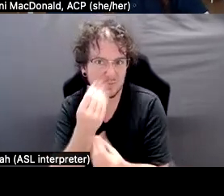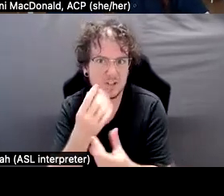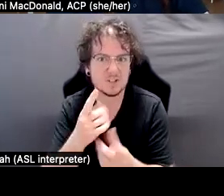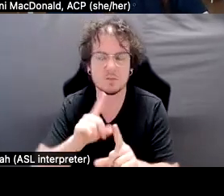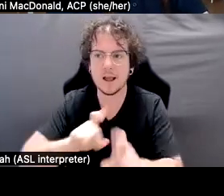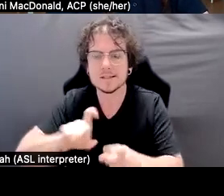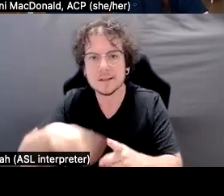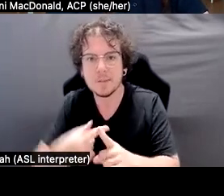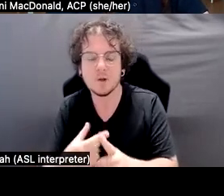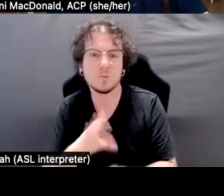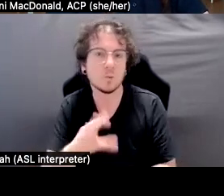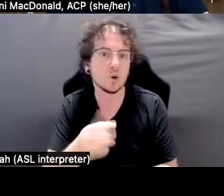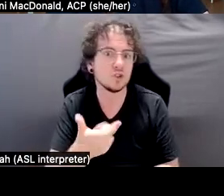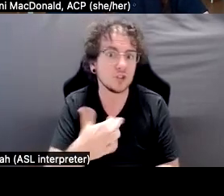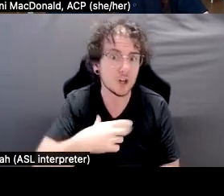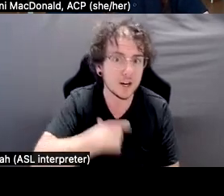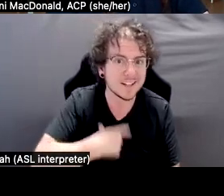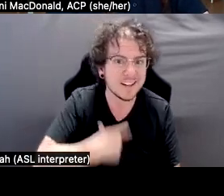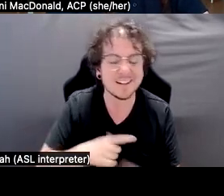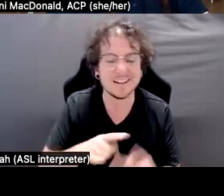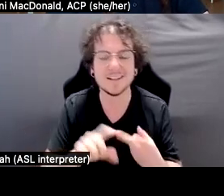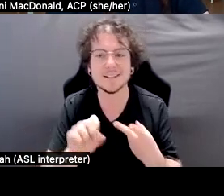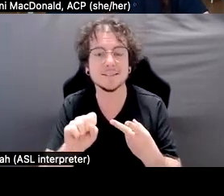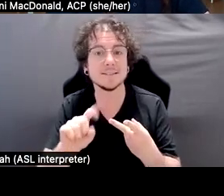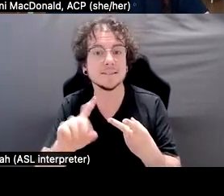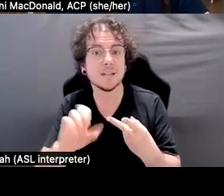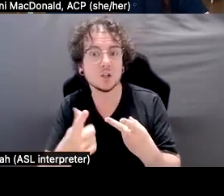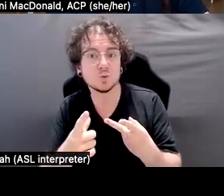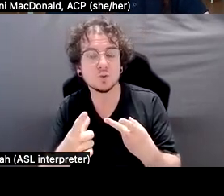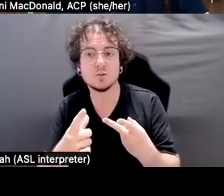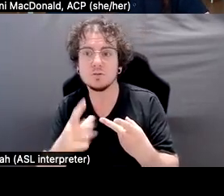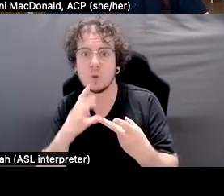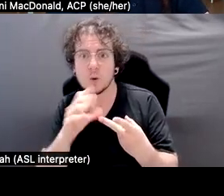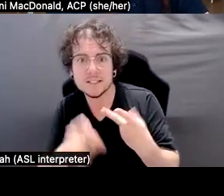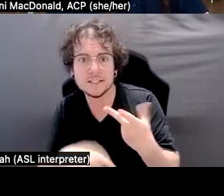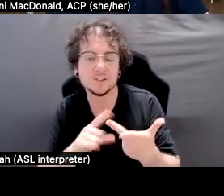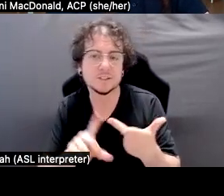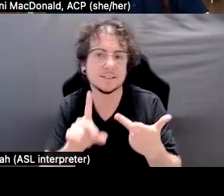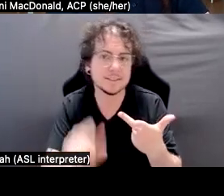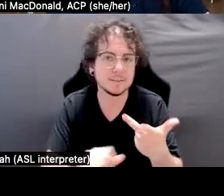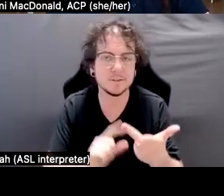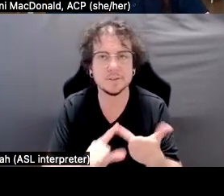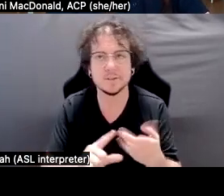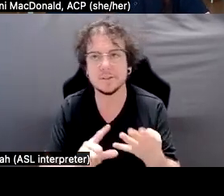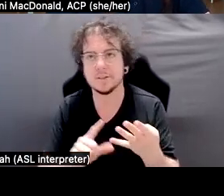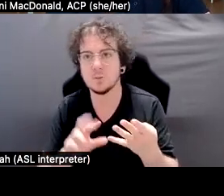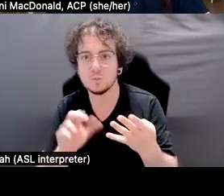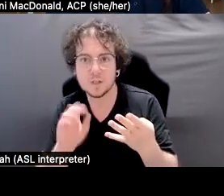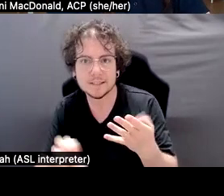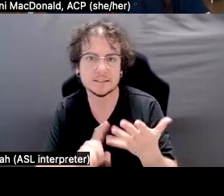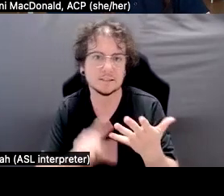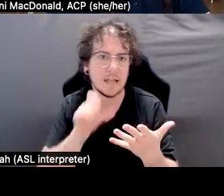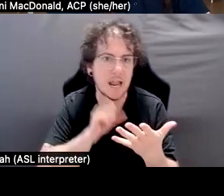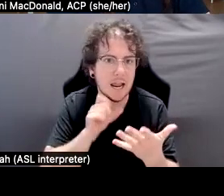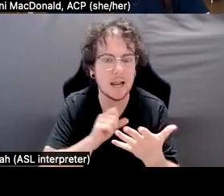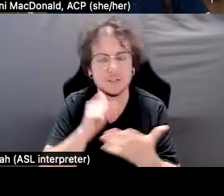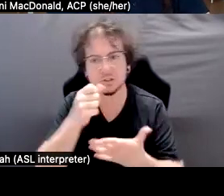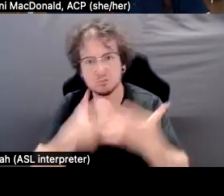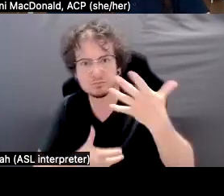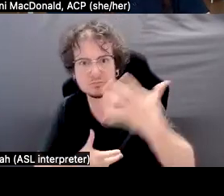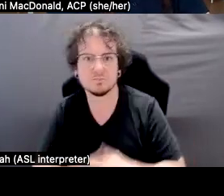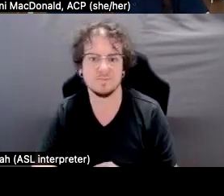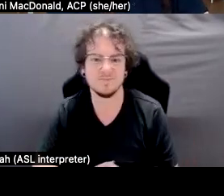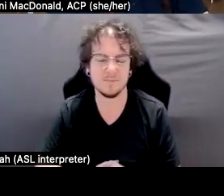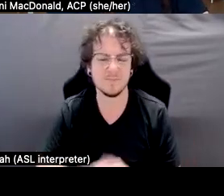gender identity, sexual orientation, disability, race, age and more. And this was because we wanted